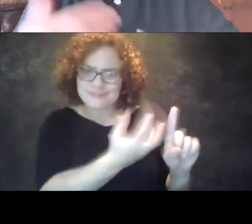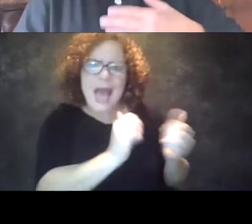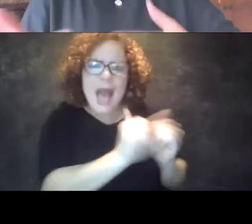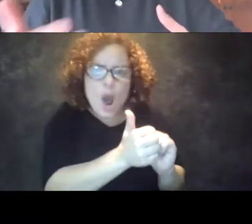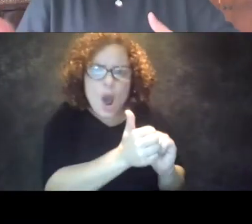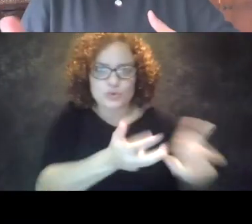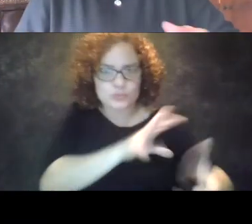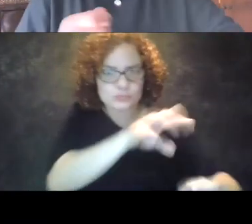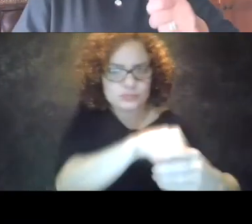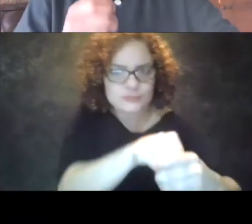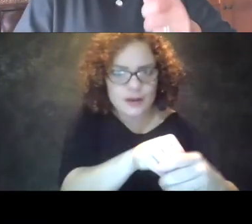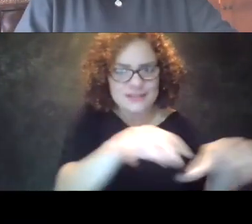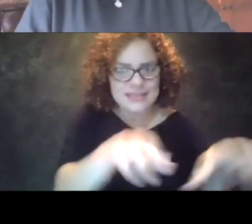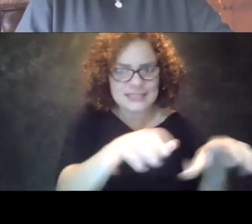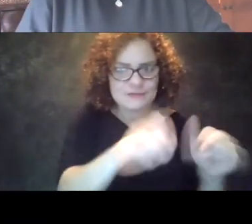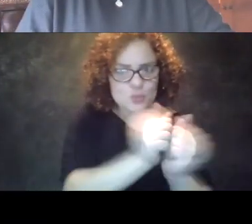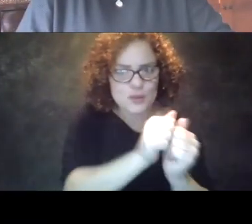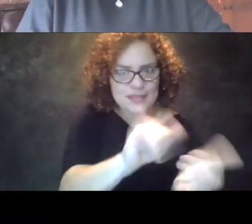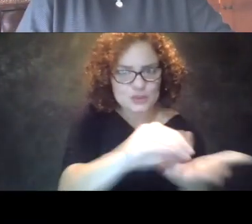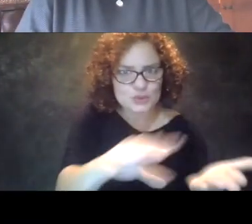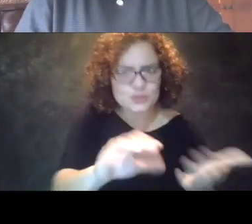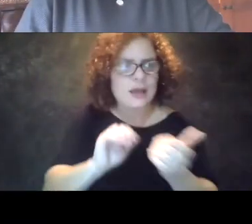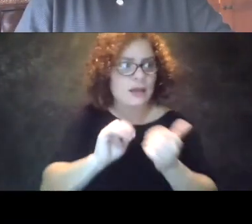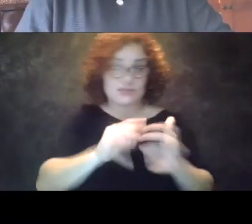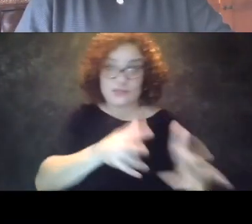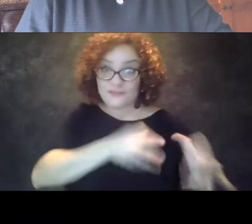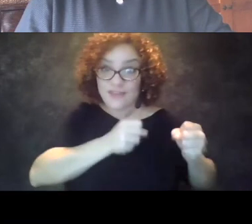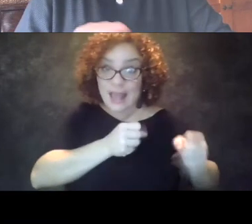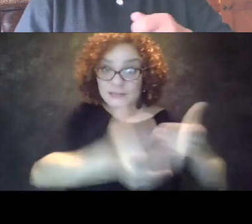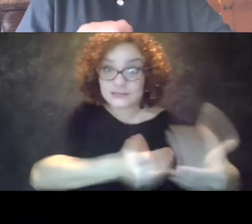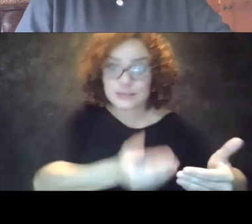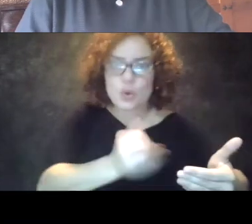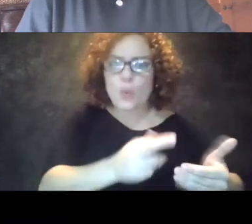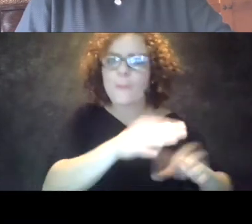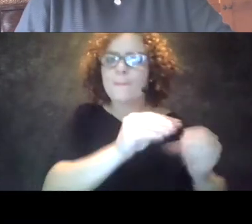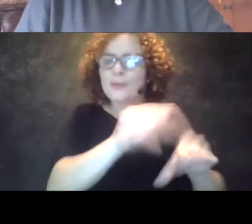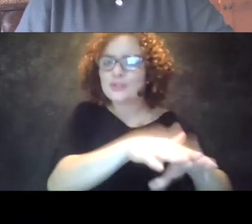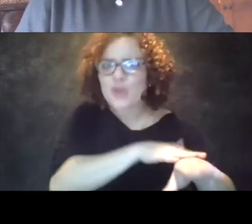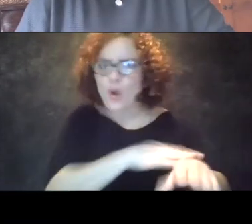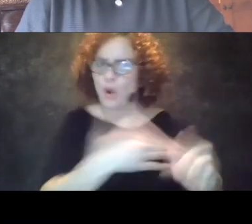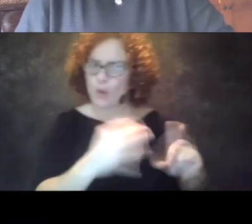you know what what pace to follow you know that he'll model and follow you. How will